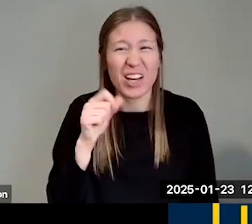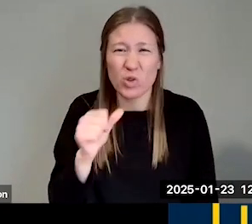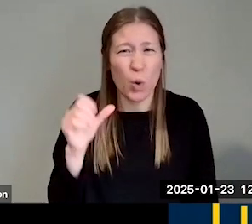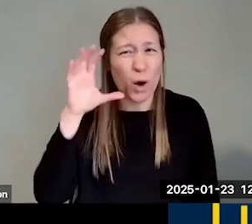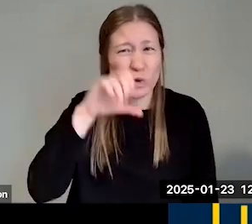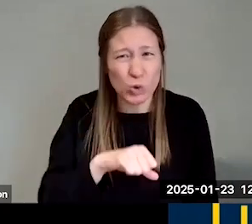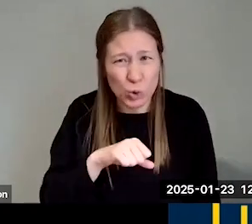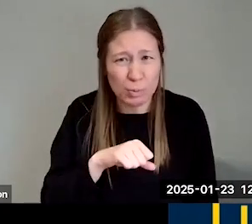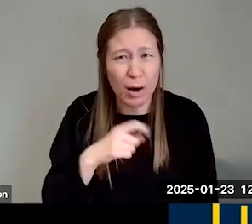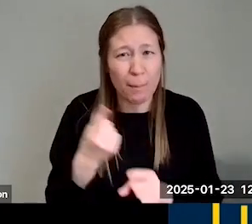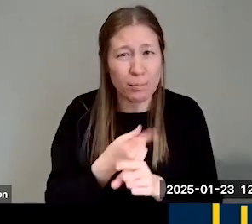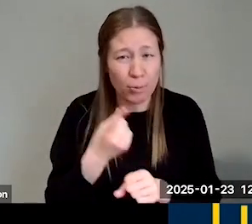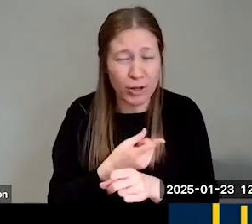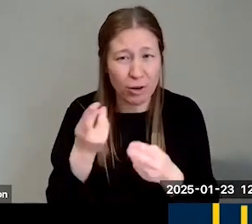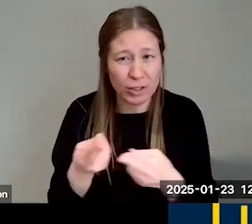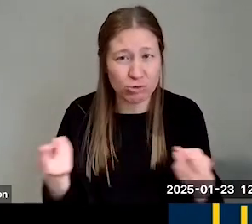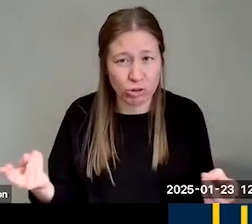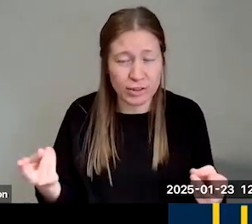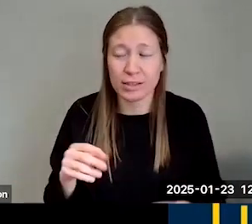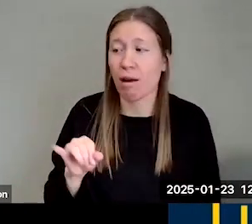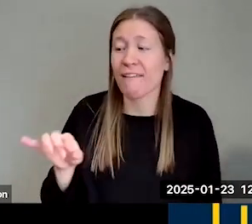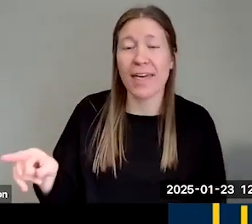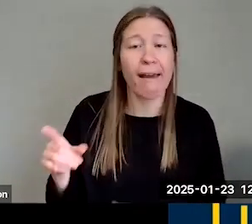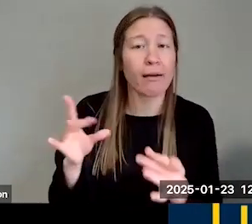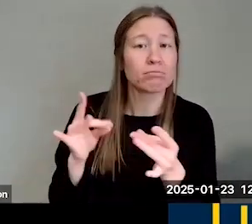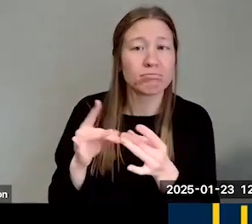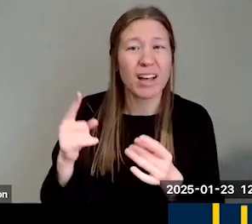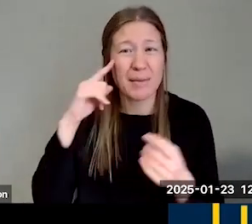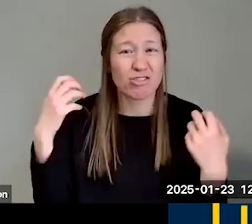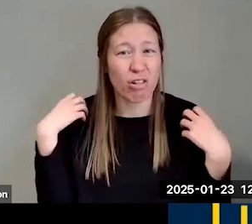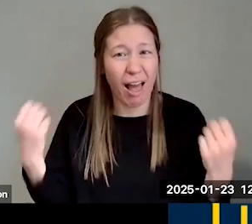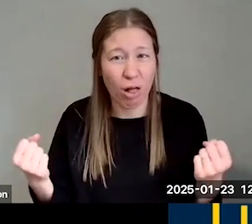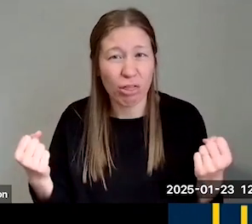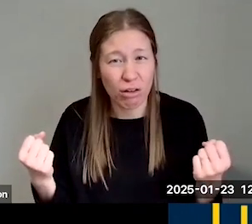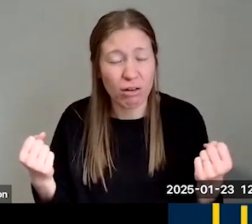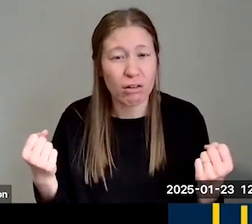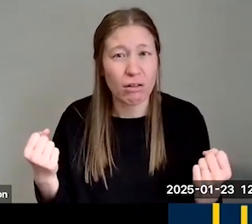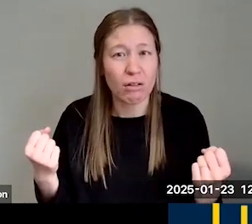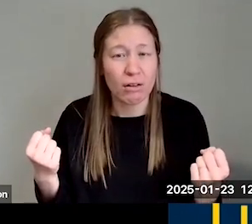Please keep in mind if they're talking about a mental health condition, provide multiple resources.